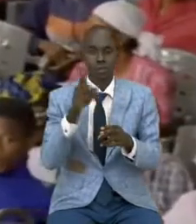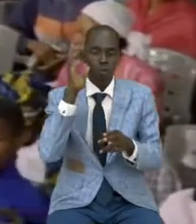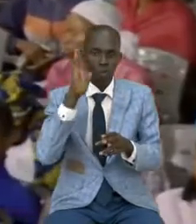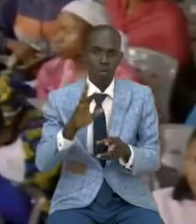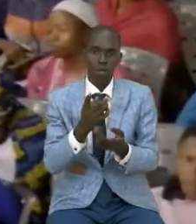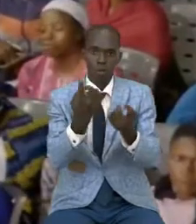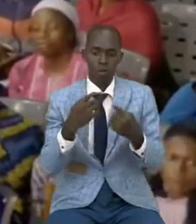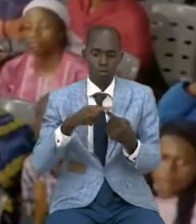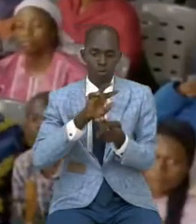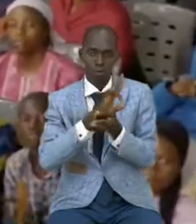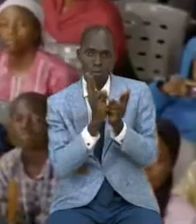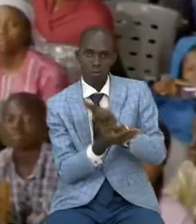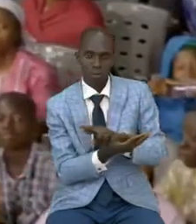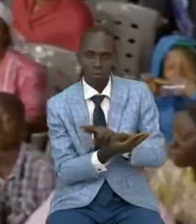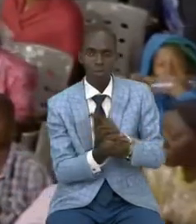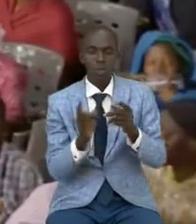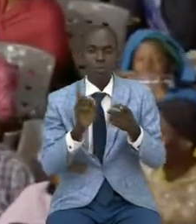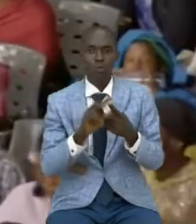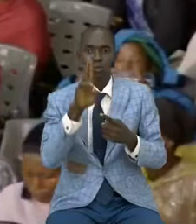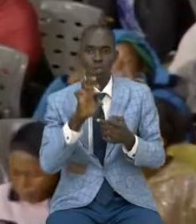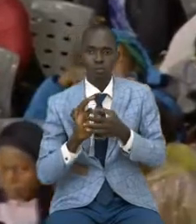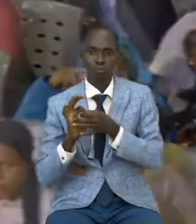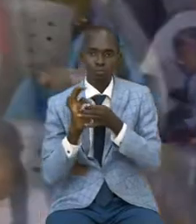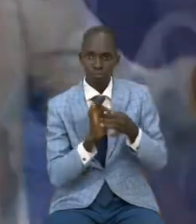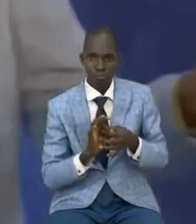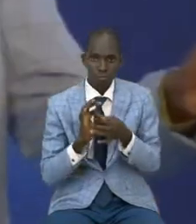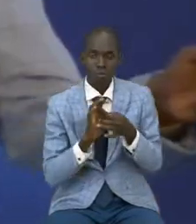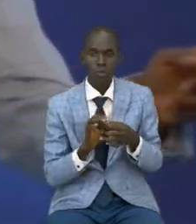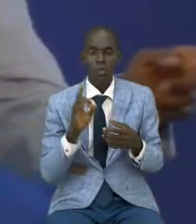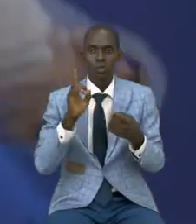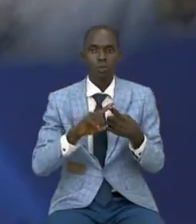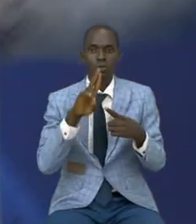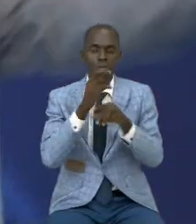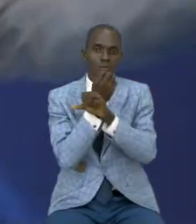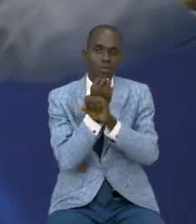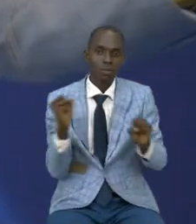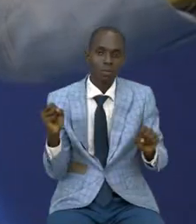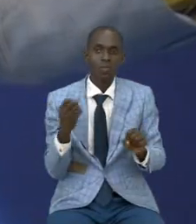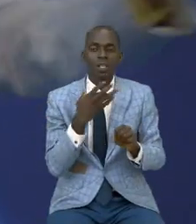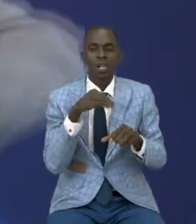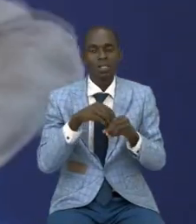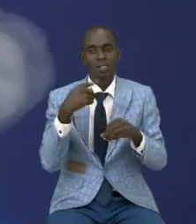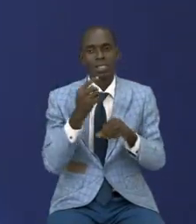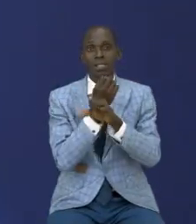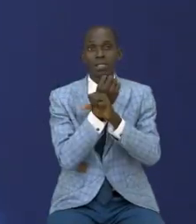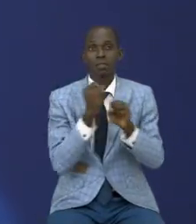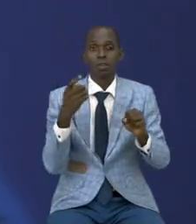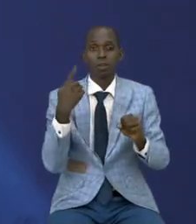to reconciliation to redemption and to the salvation of god to you